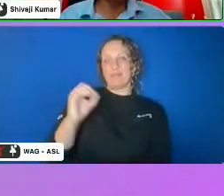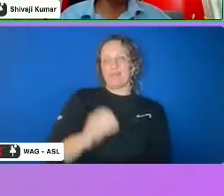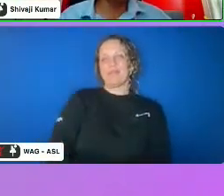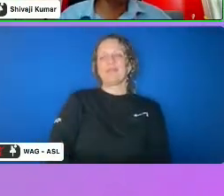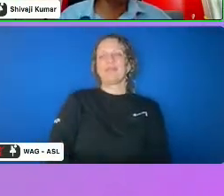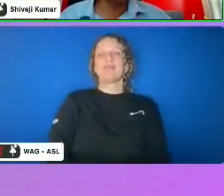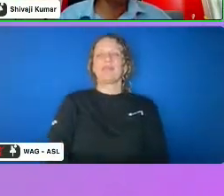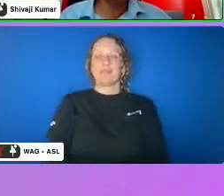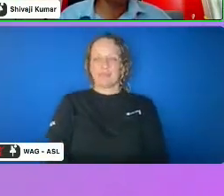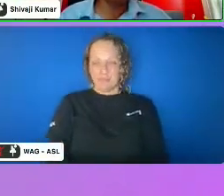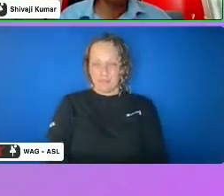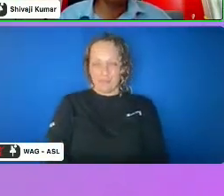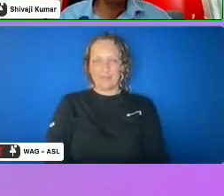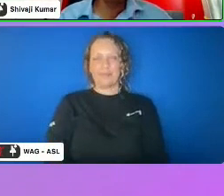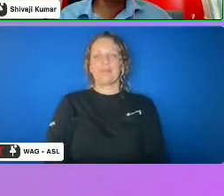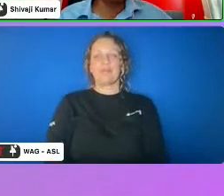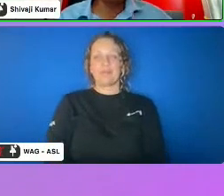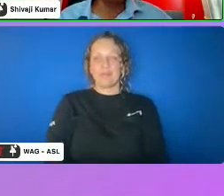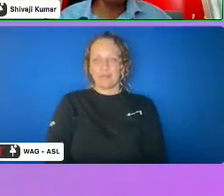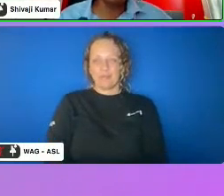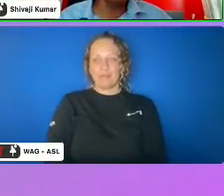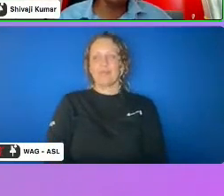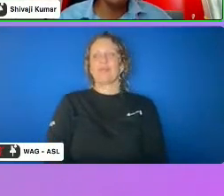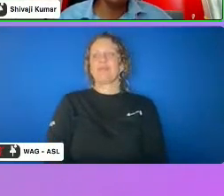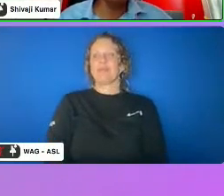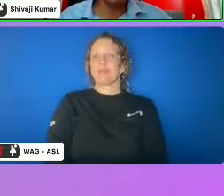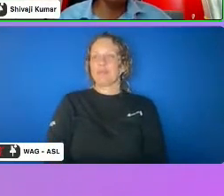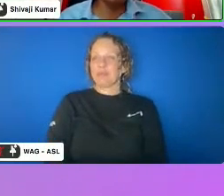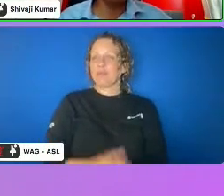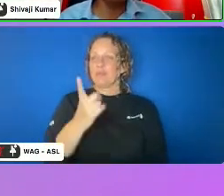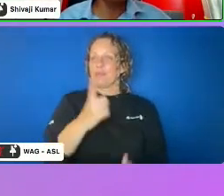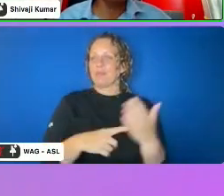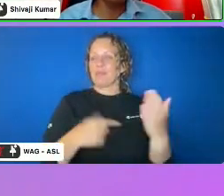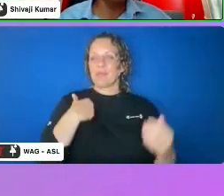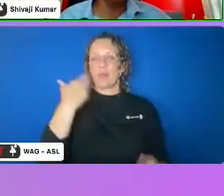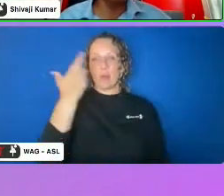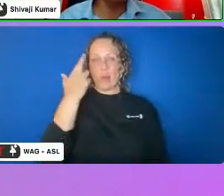So what I really like about this feature